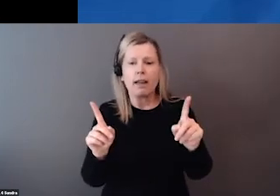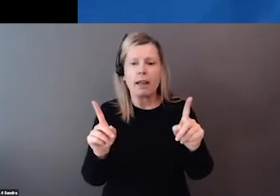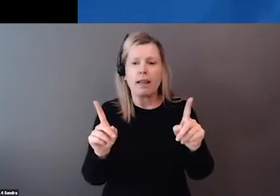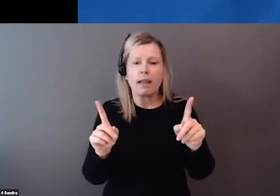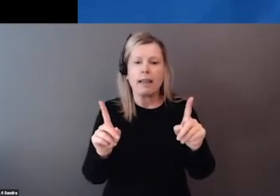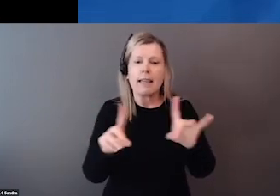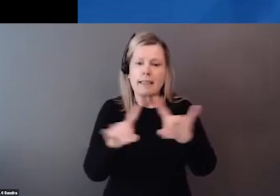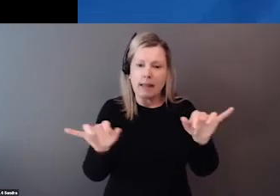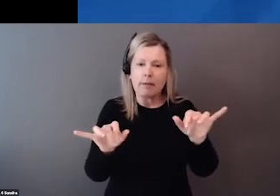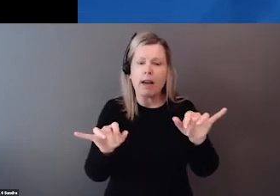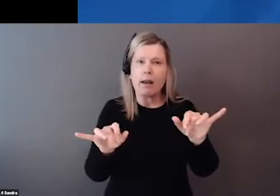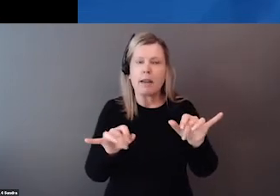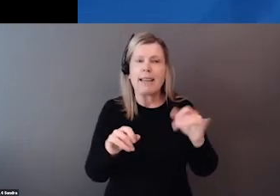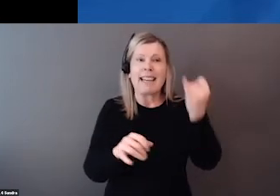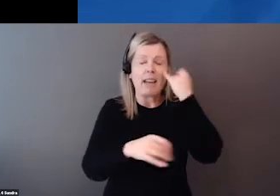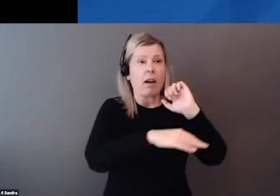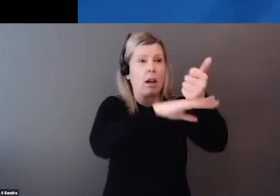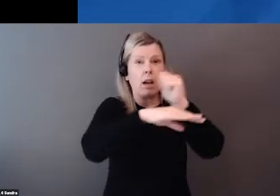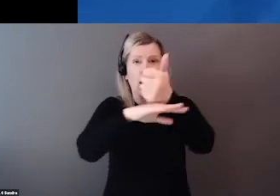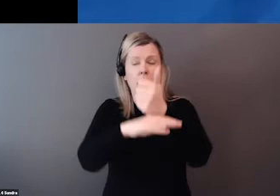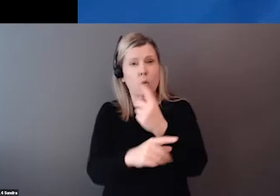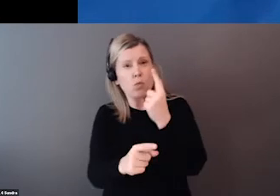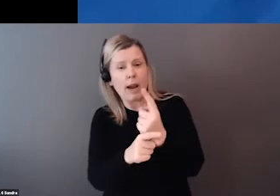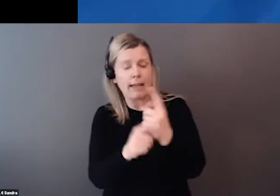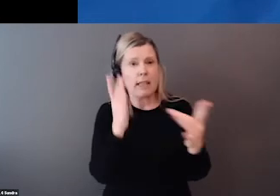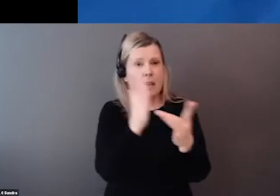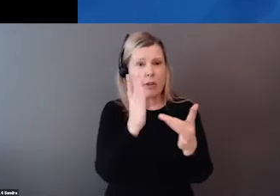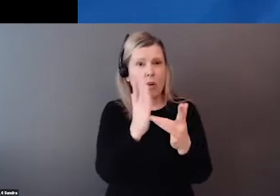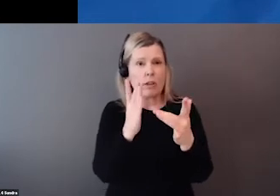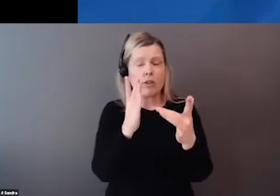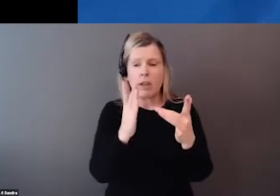The world has changed so dramatically. Again, it may have been true and may still be true